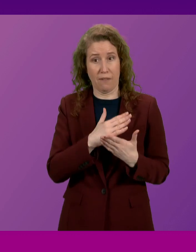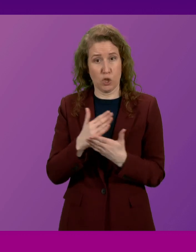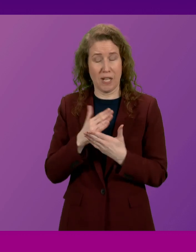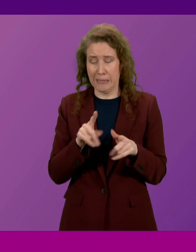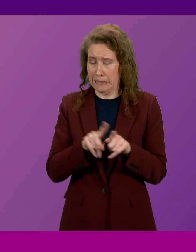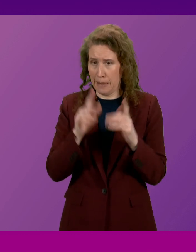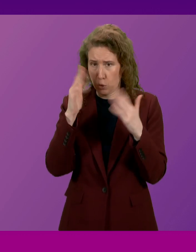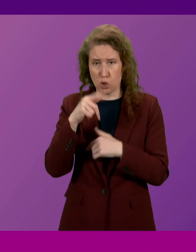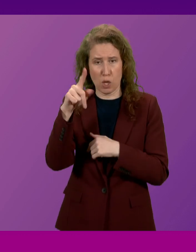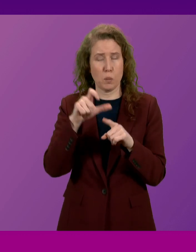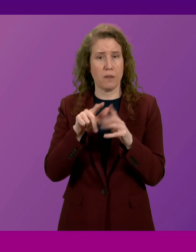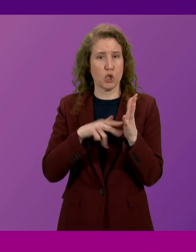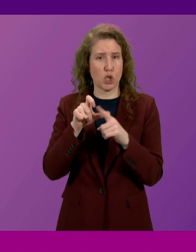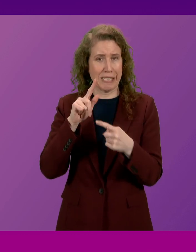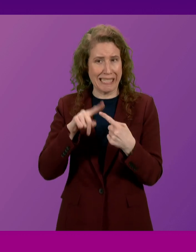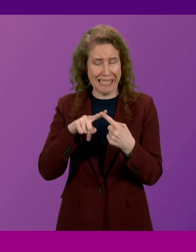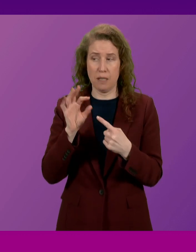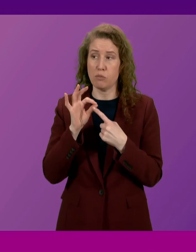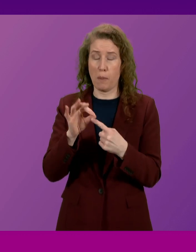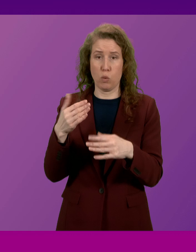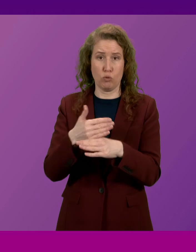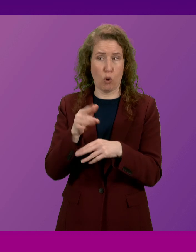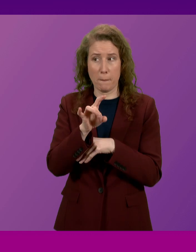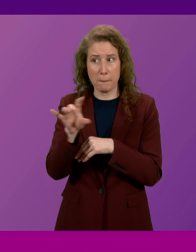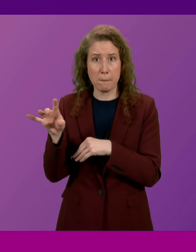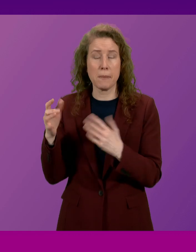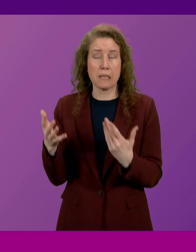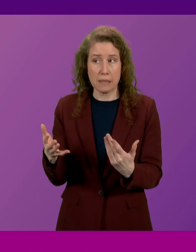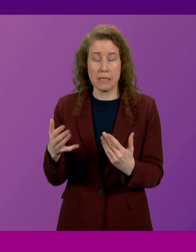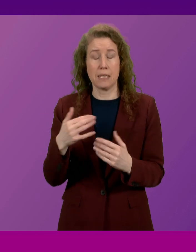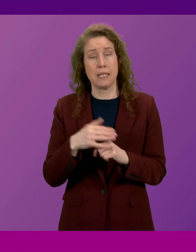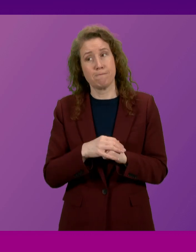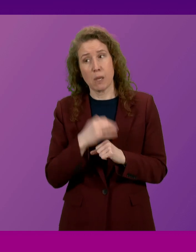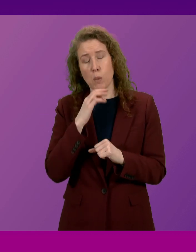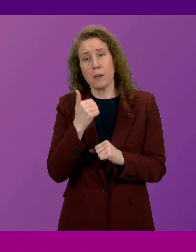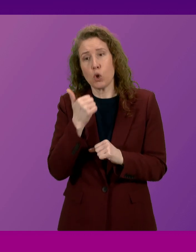University of Dundee and the proposed job losses. It would be good if the First Minister were to put